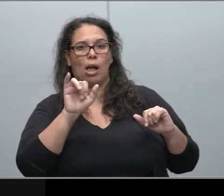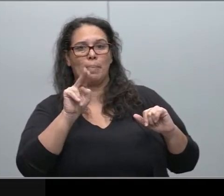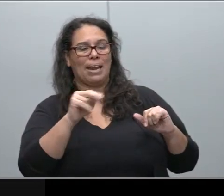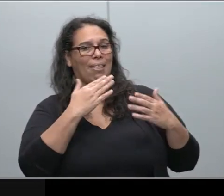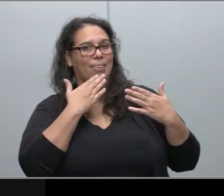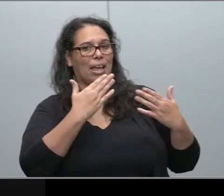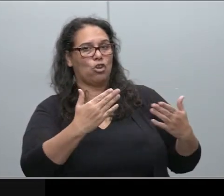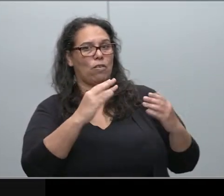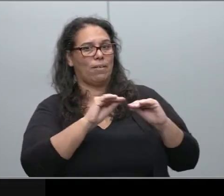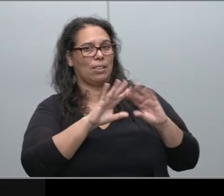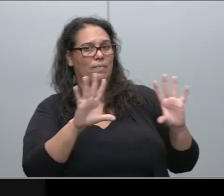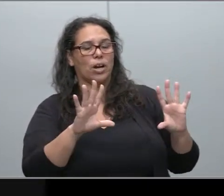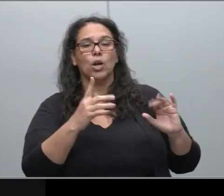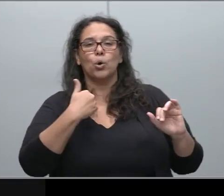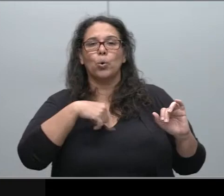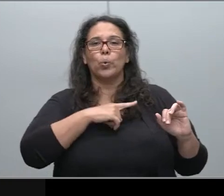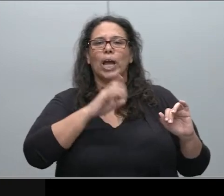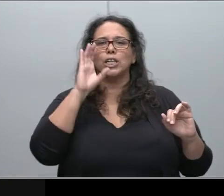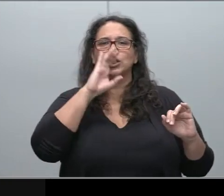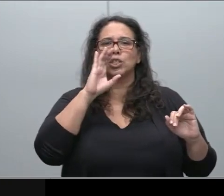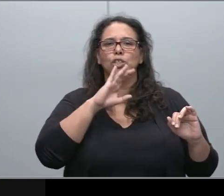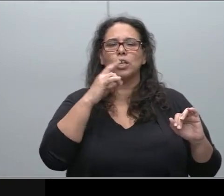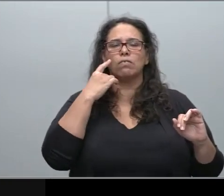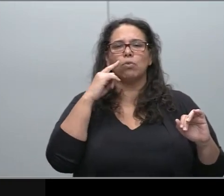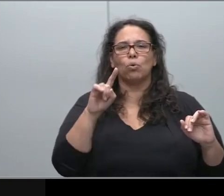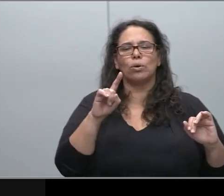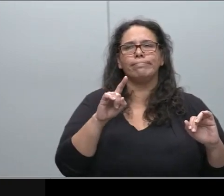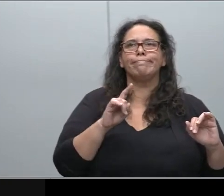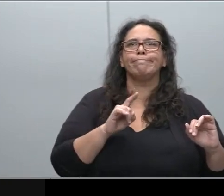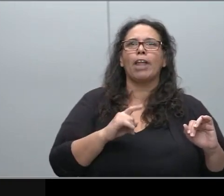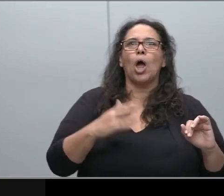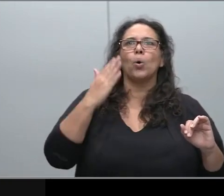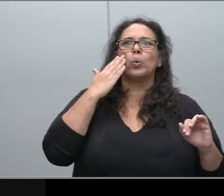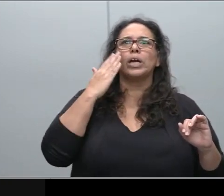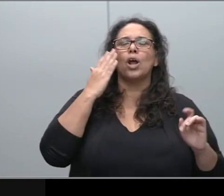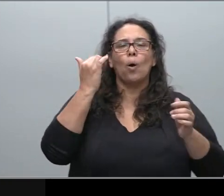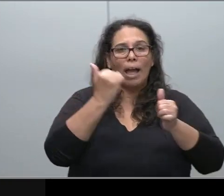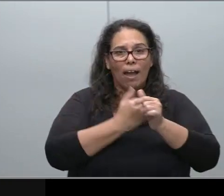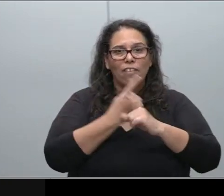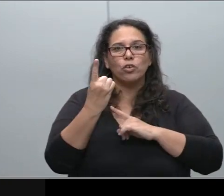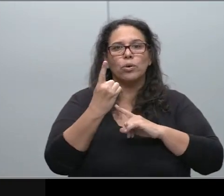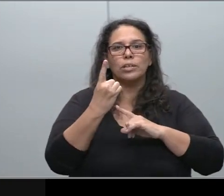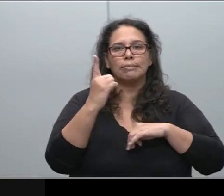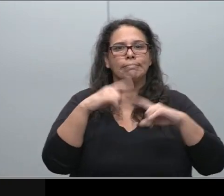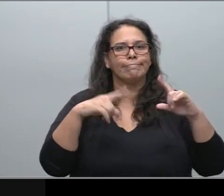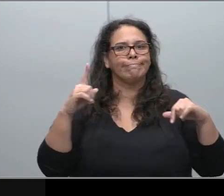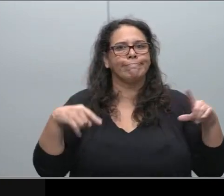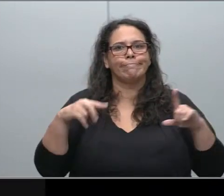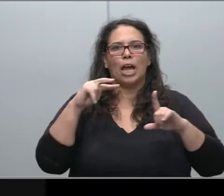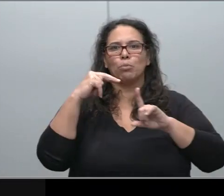And you'll let us all in if we get kicked out of the Zoom, right? Yes, of course. We are monitoring that the whole time. So I apologize. I'm doing like four things at once.